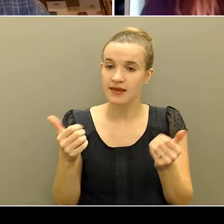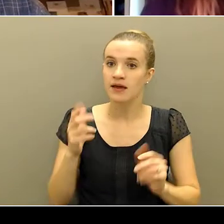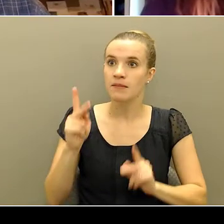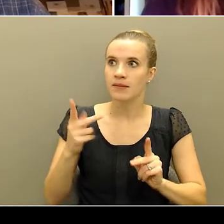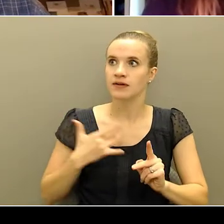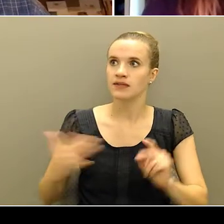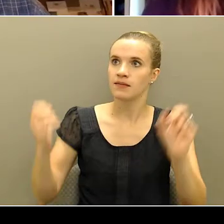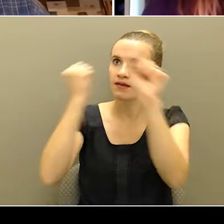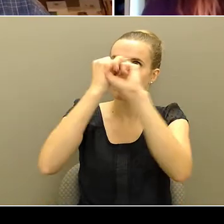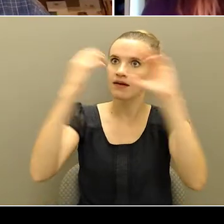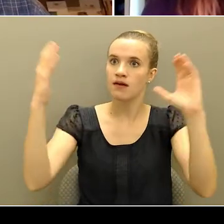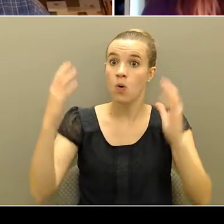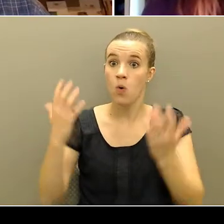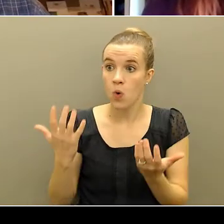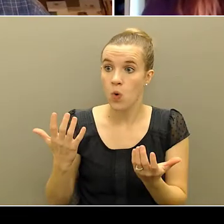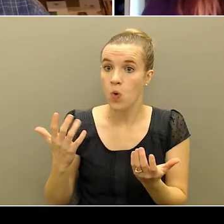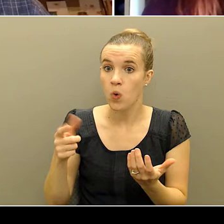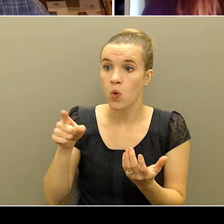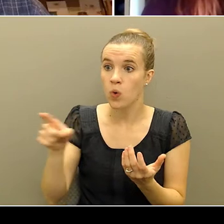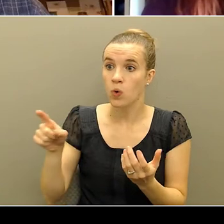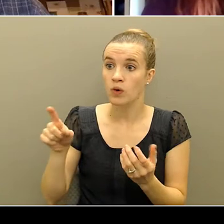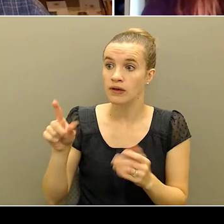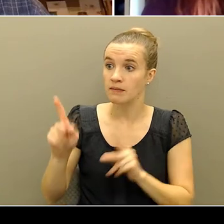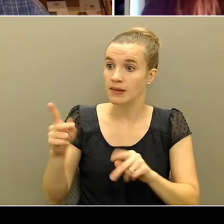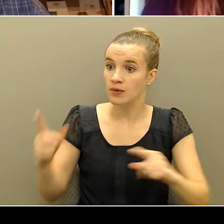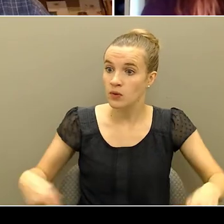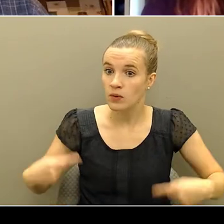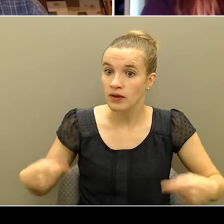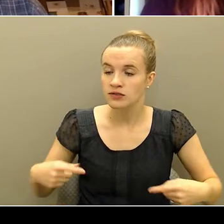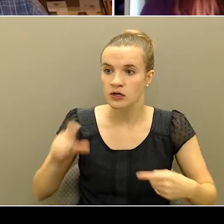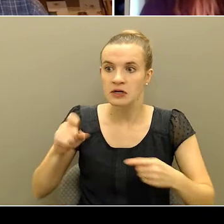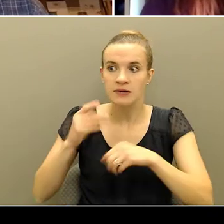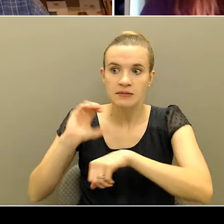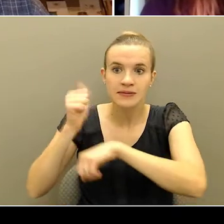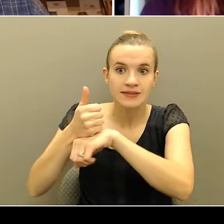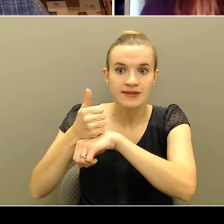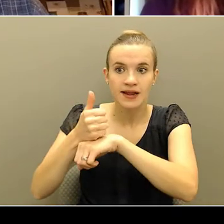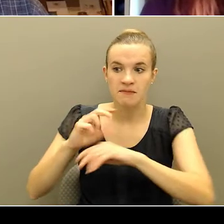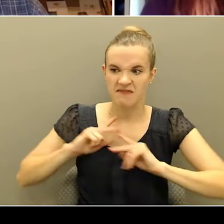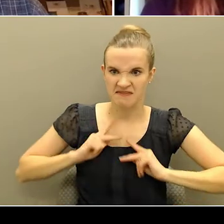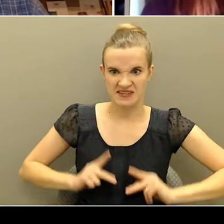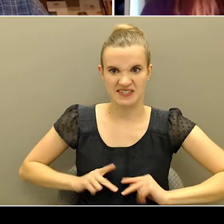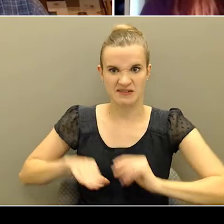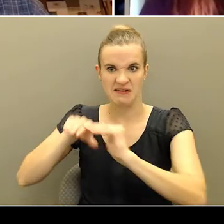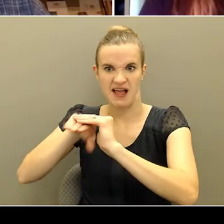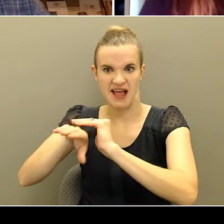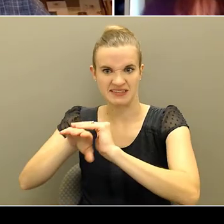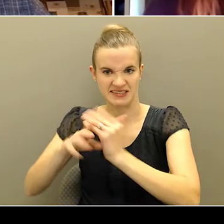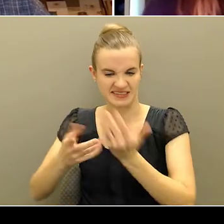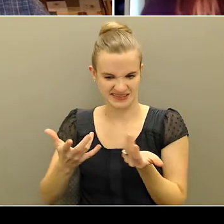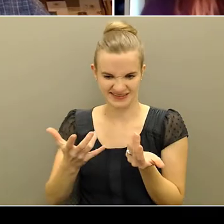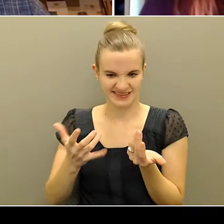you know, myself included for a long time, that sort of was my focus when I thought about accessibility. And, and it's been more recently that I start